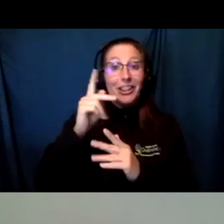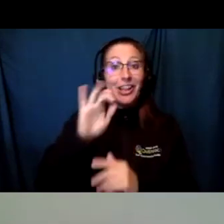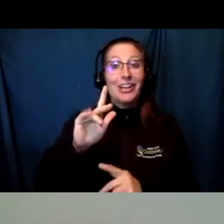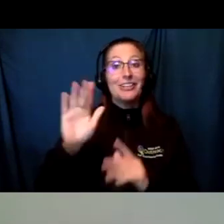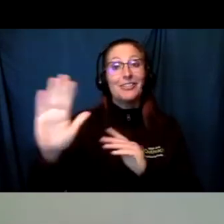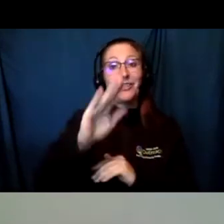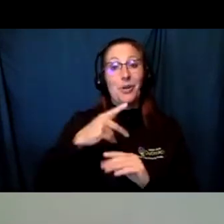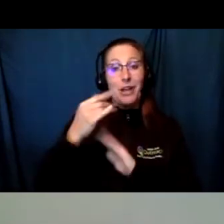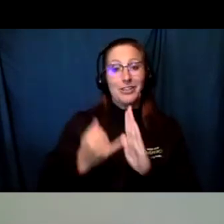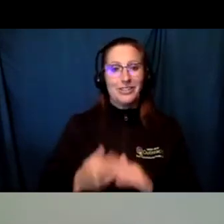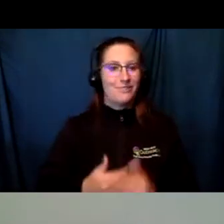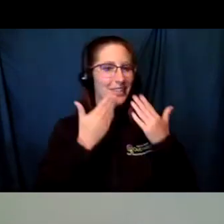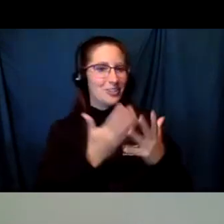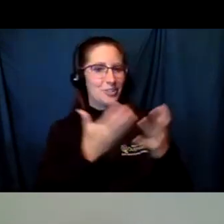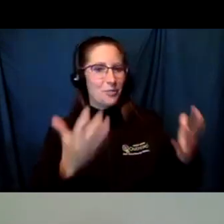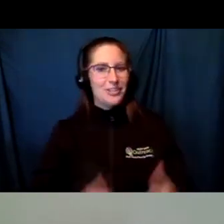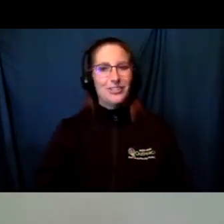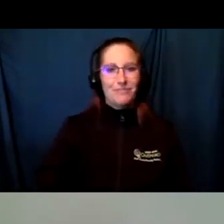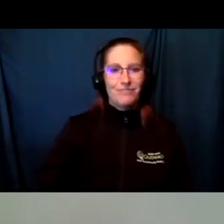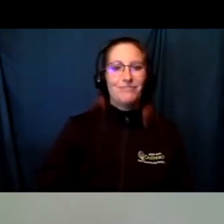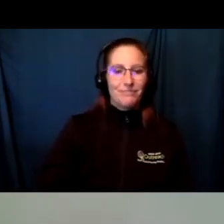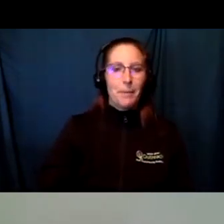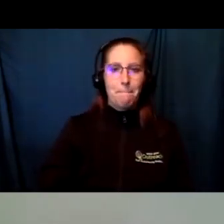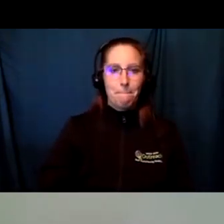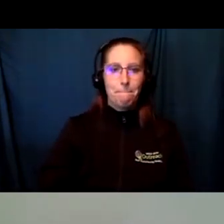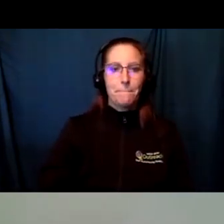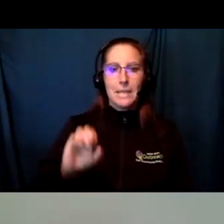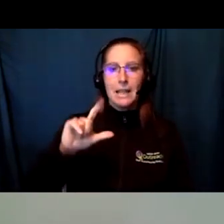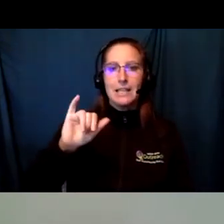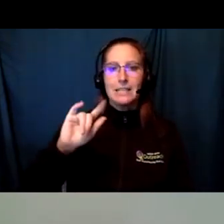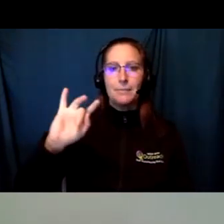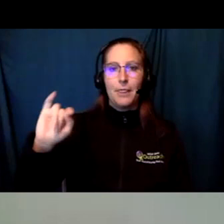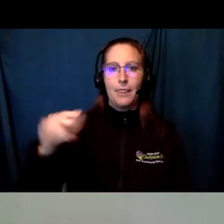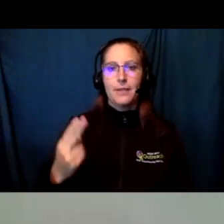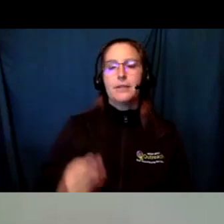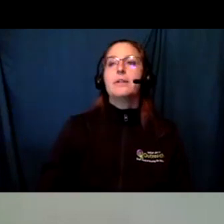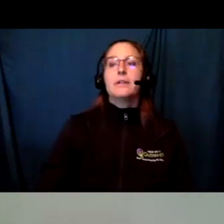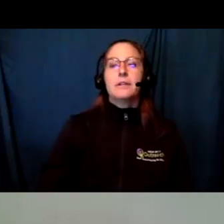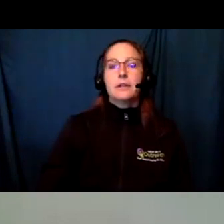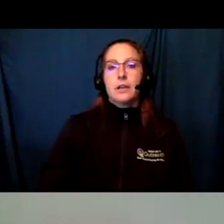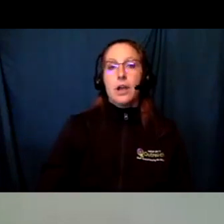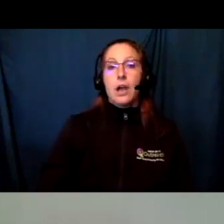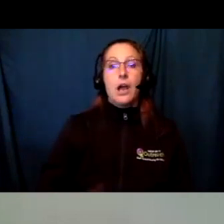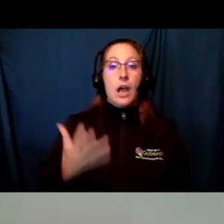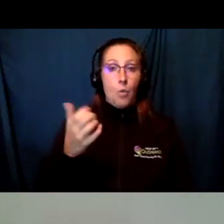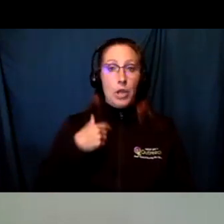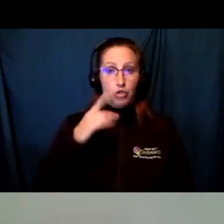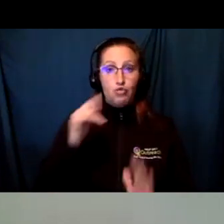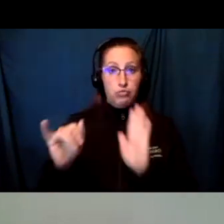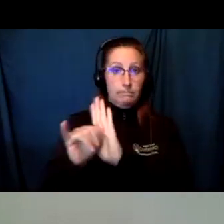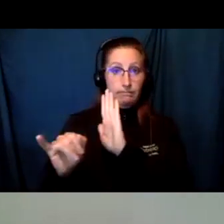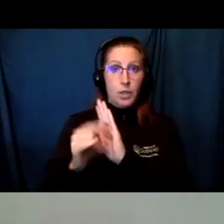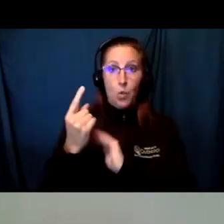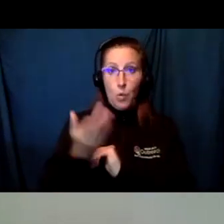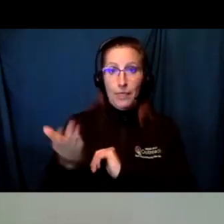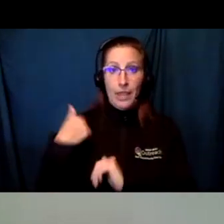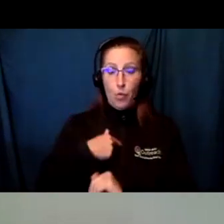Elizabeth: Thank you so much Stacie yeah and I just want to recognize that one of the things that we're really considering in the program design